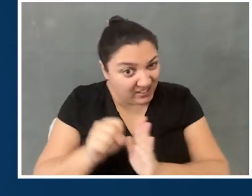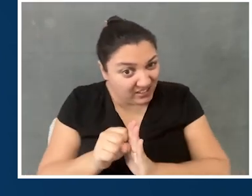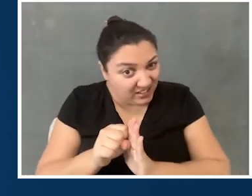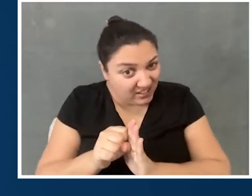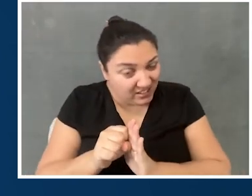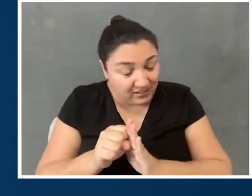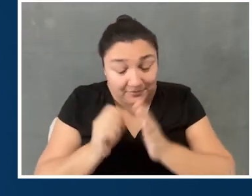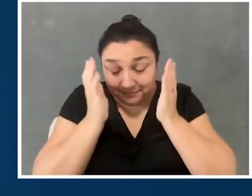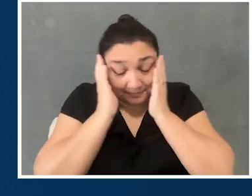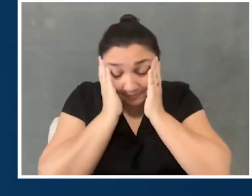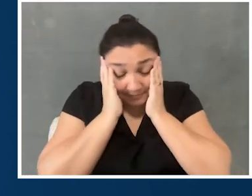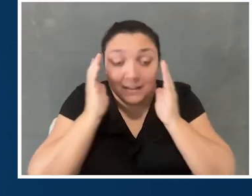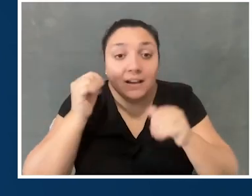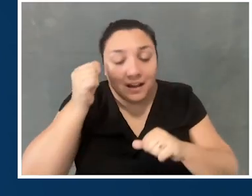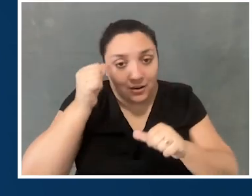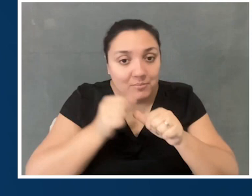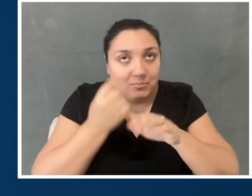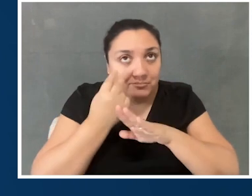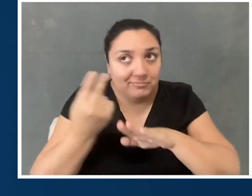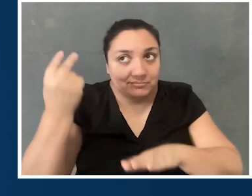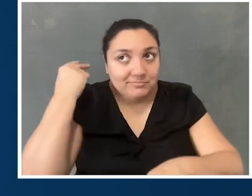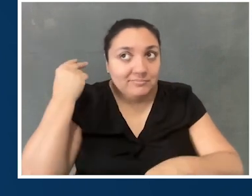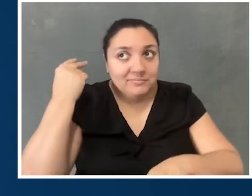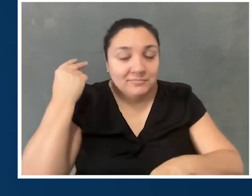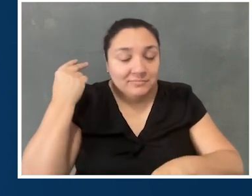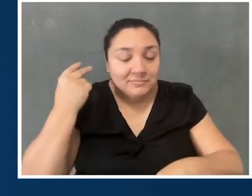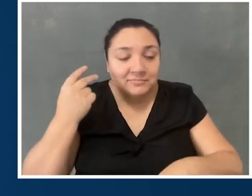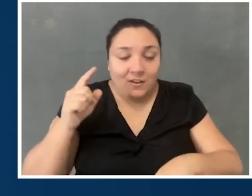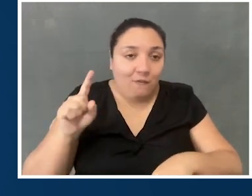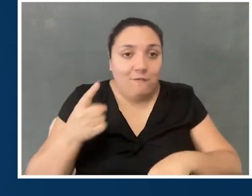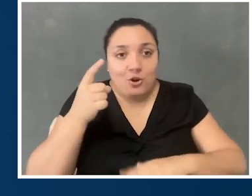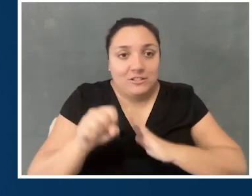I remember the first season when you had to drag me in here, kicking and screaming.